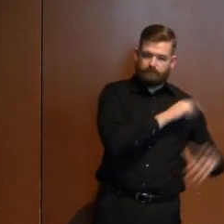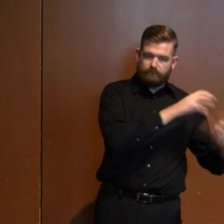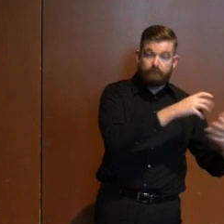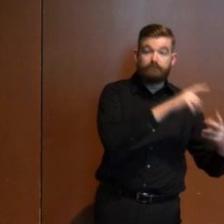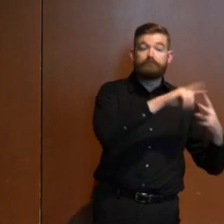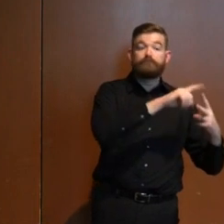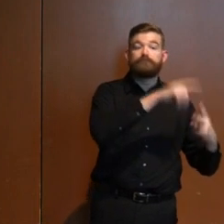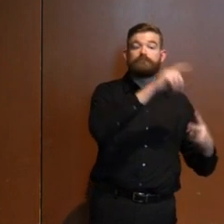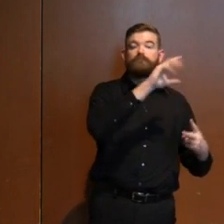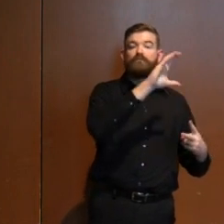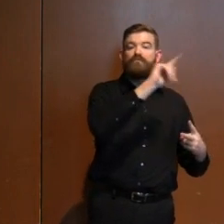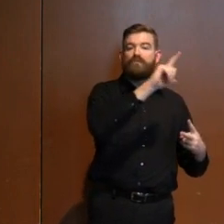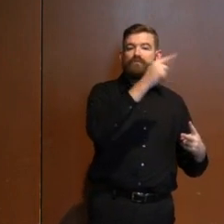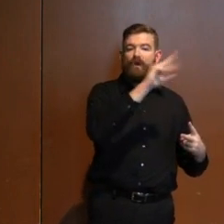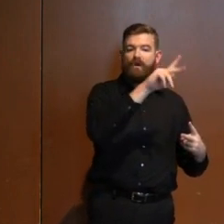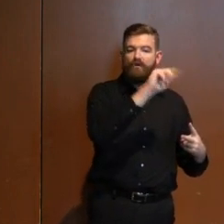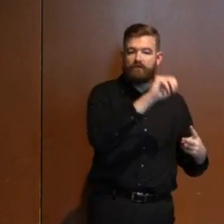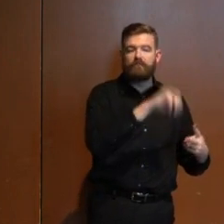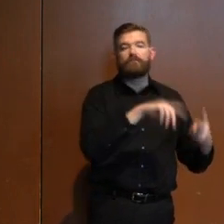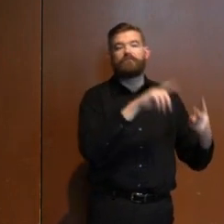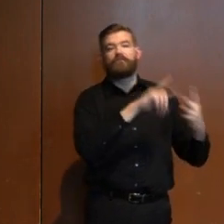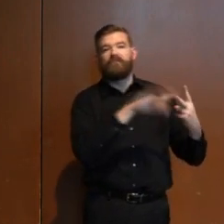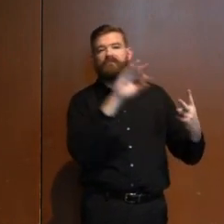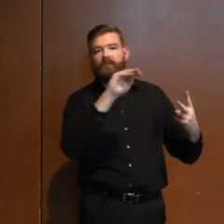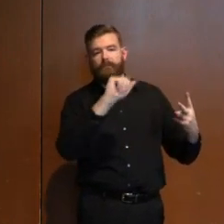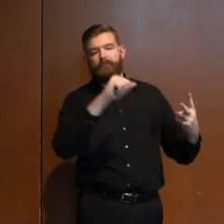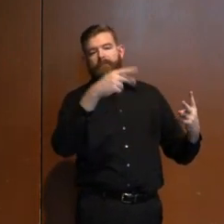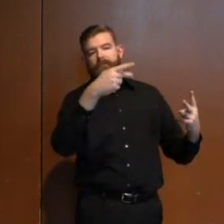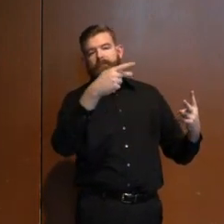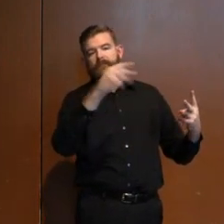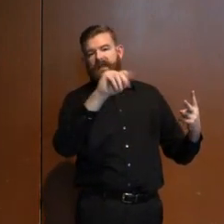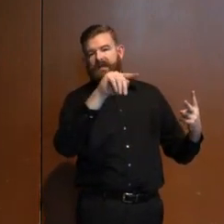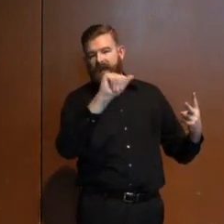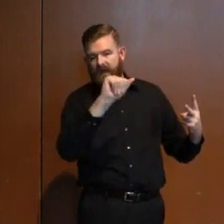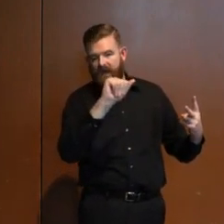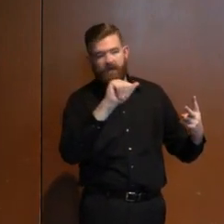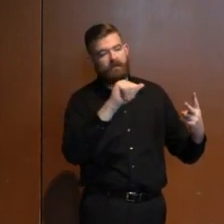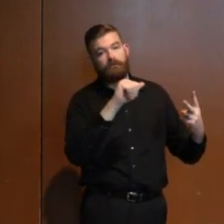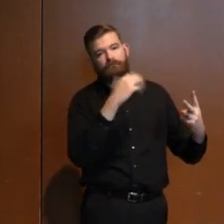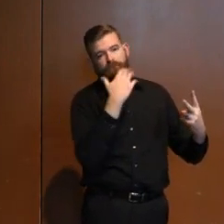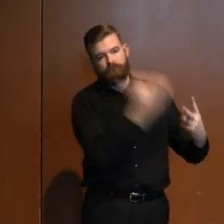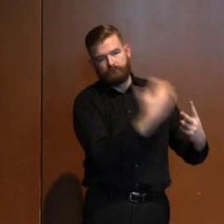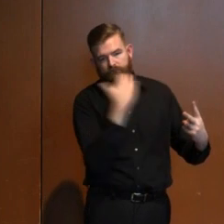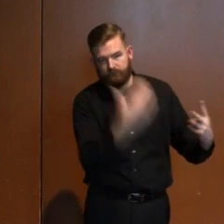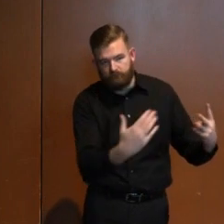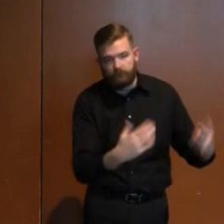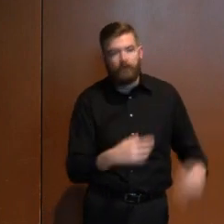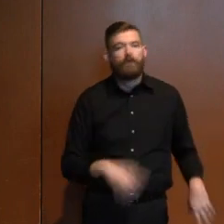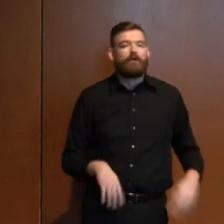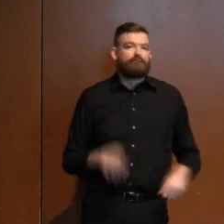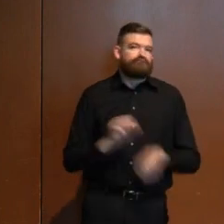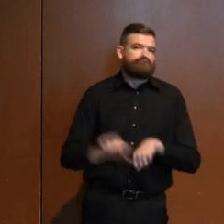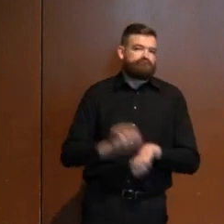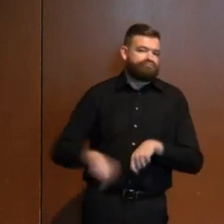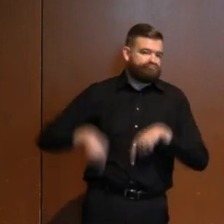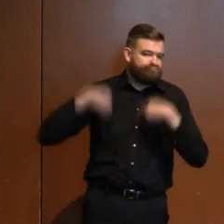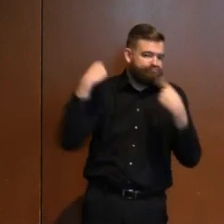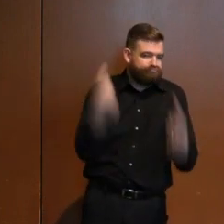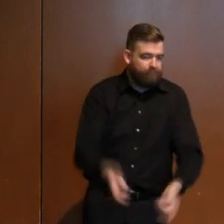PUNCH FOR THE STATE OF NEW JERSEY AND I THANK YOU COLONEL PARK AND PETE FOR BEING HERE.